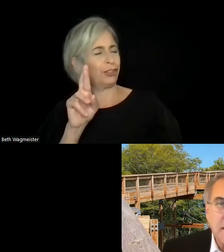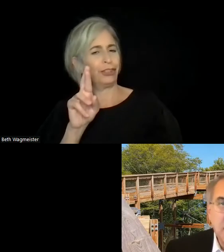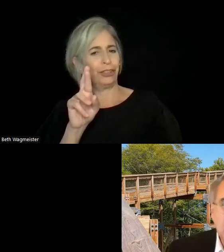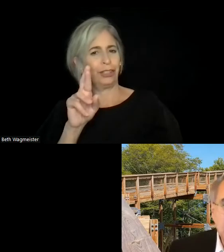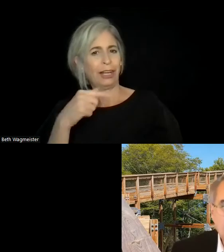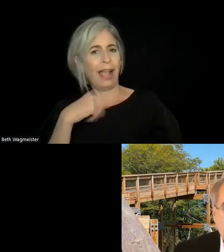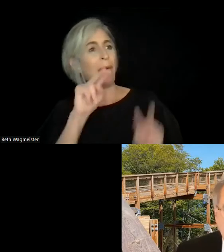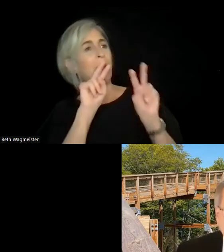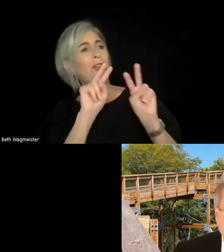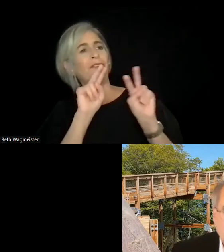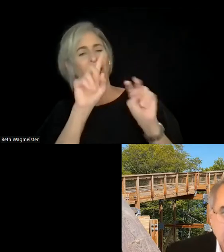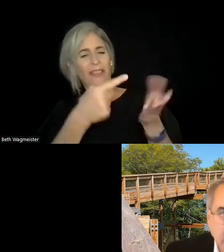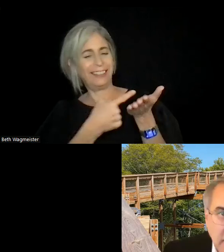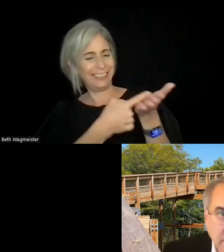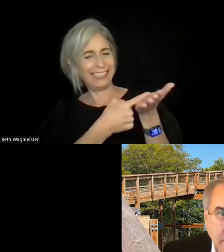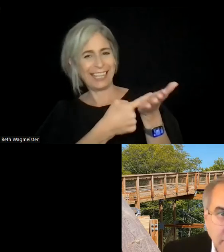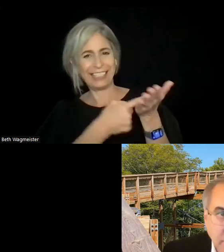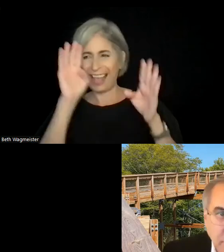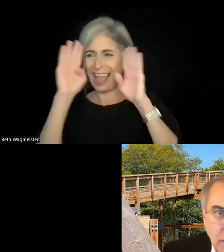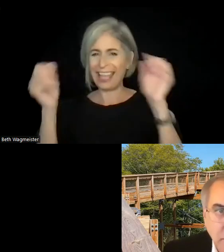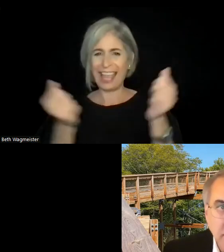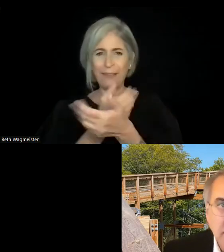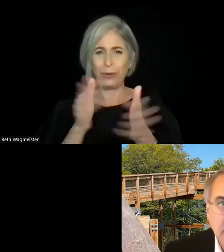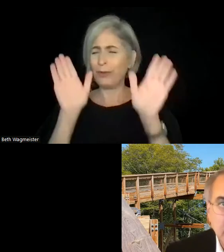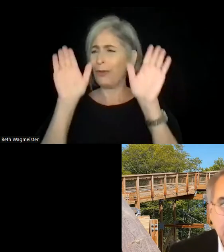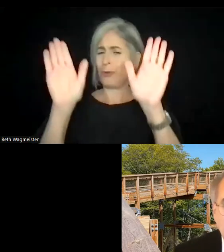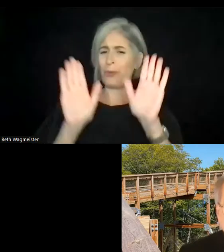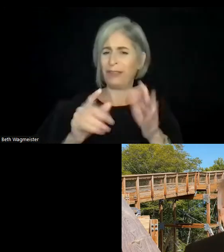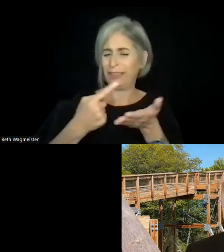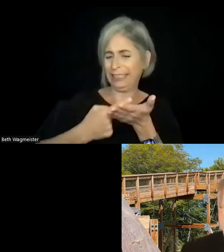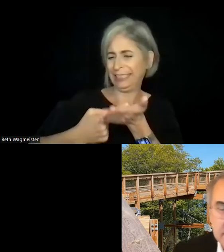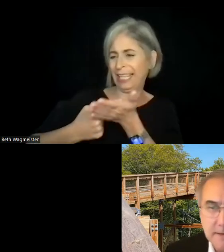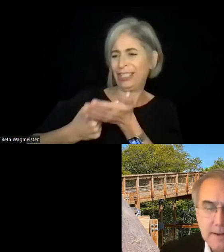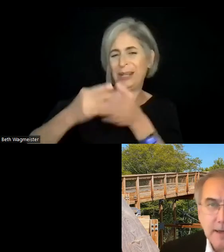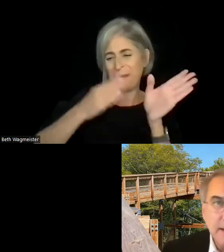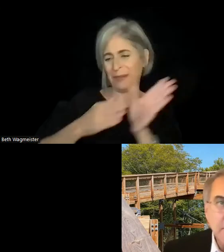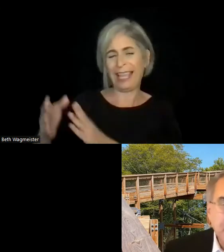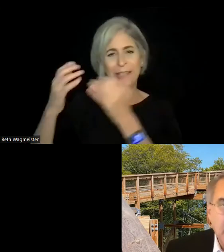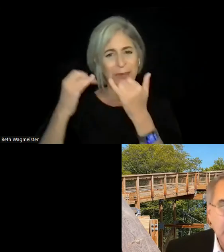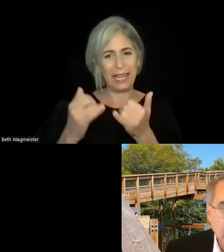panel. Roger, it all yours. >> ROGER SMITH: Thank you, Rhode